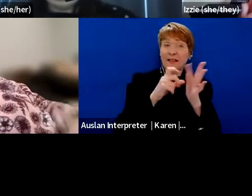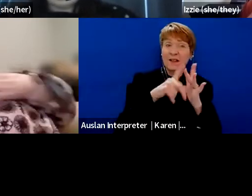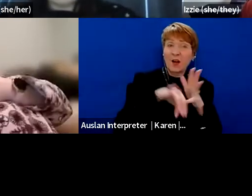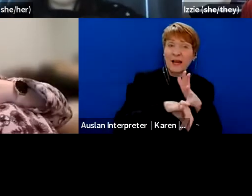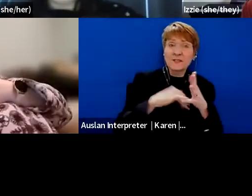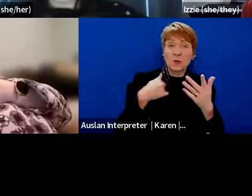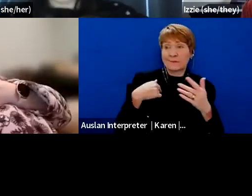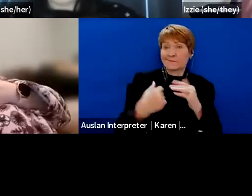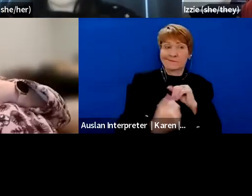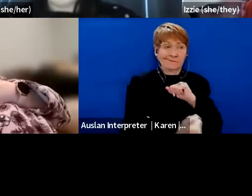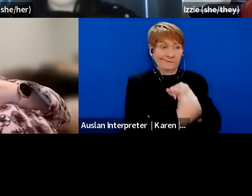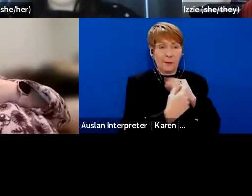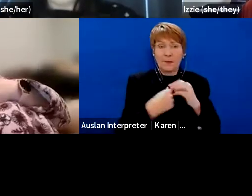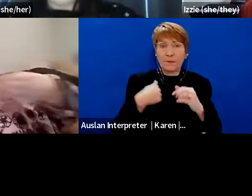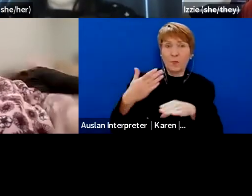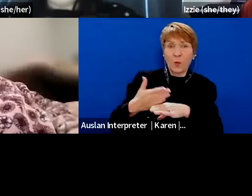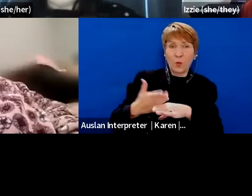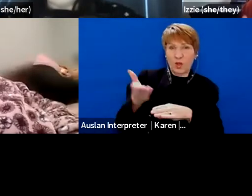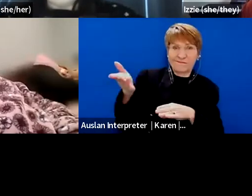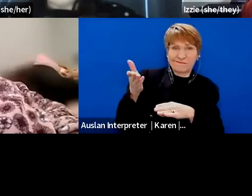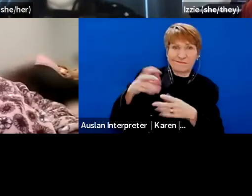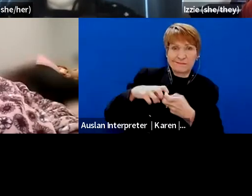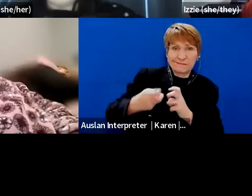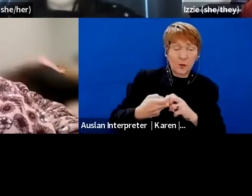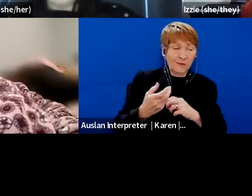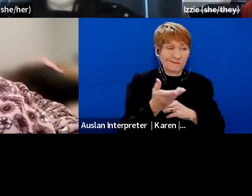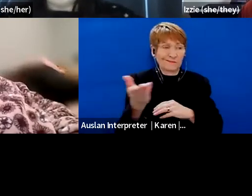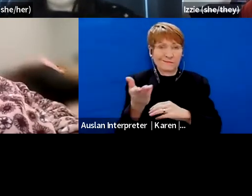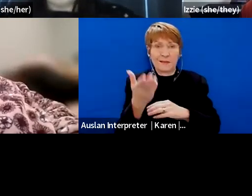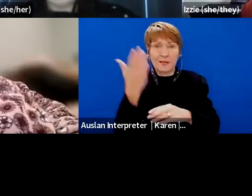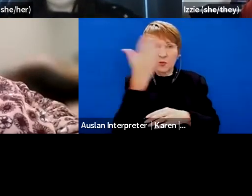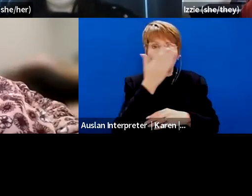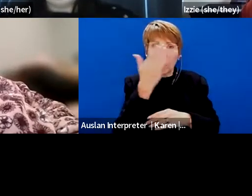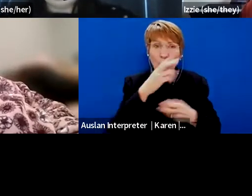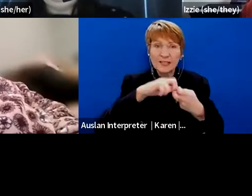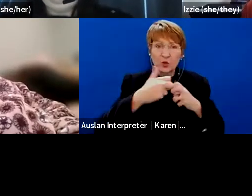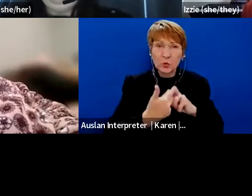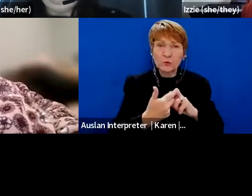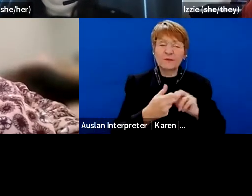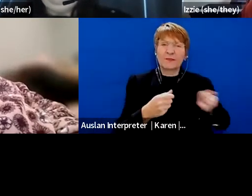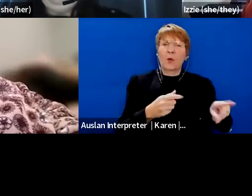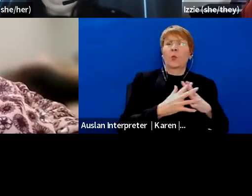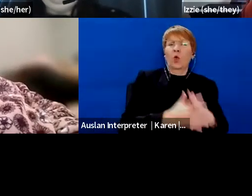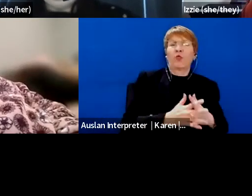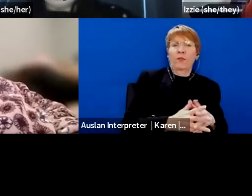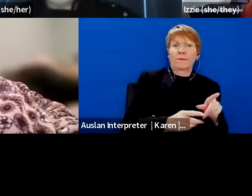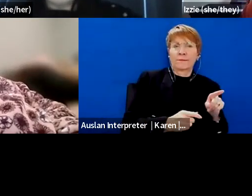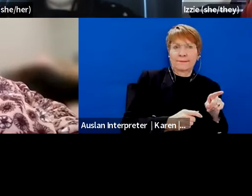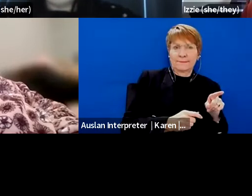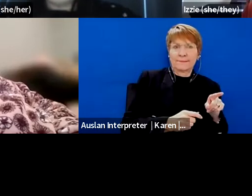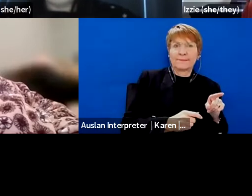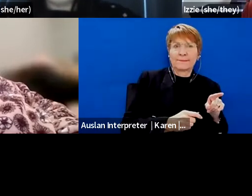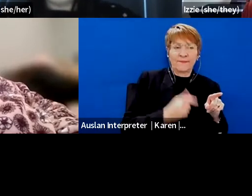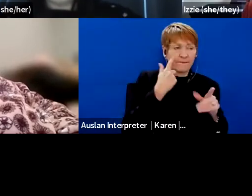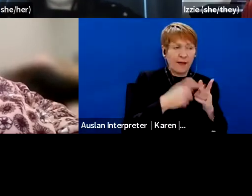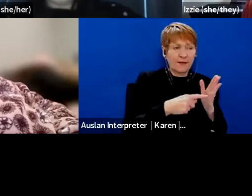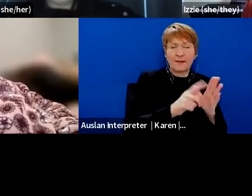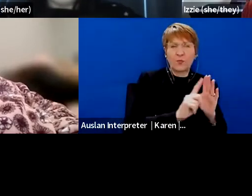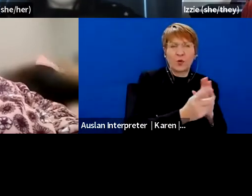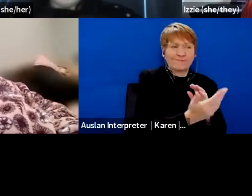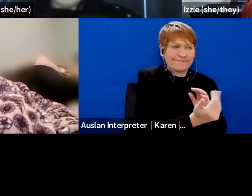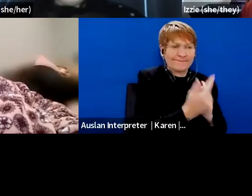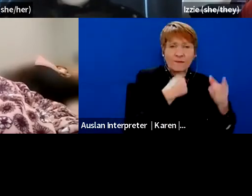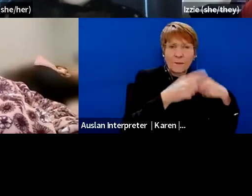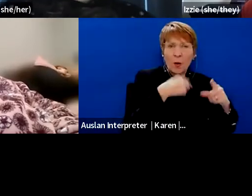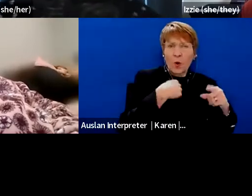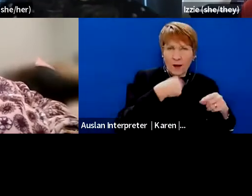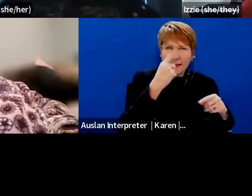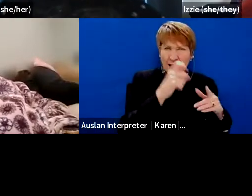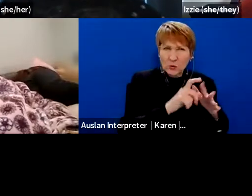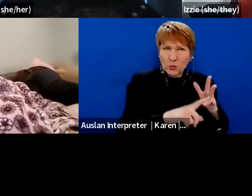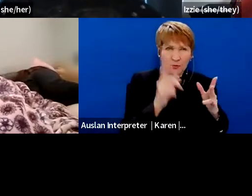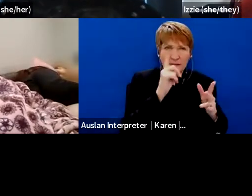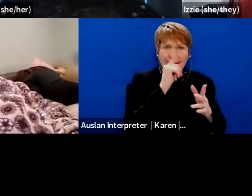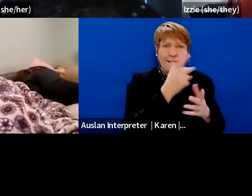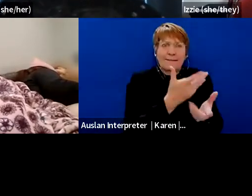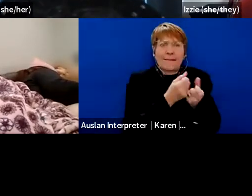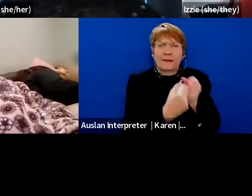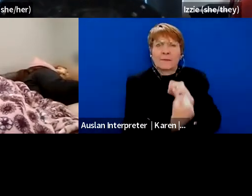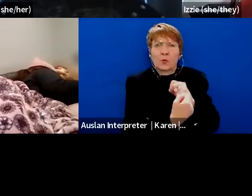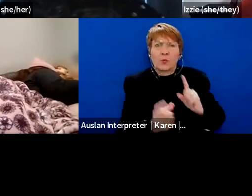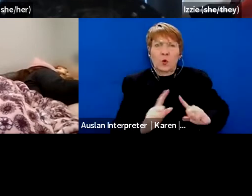issues or schooling and education issues but they are really good place to go to find out what services that are there. And you know what you can actually access.